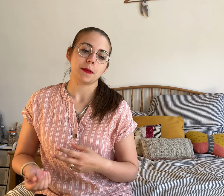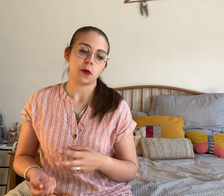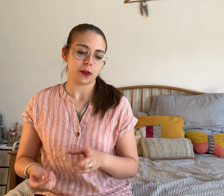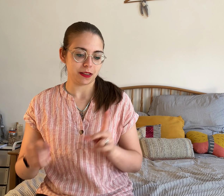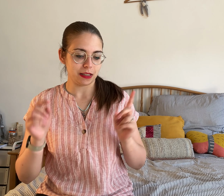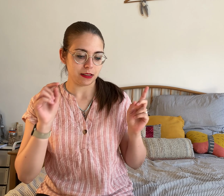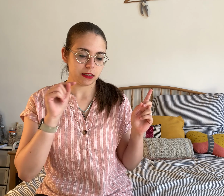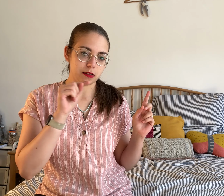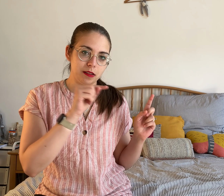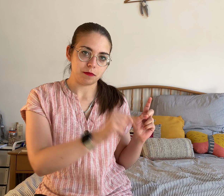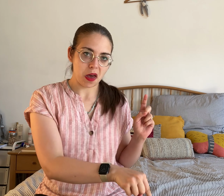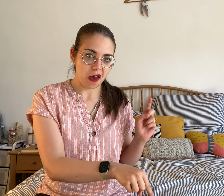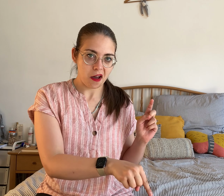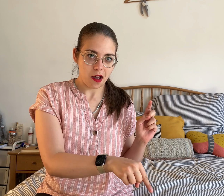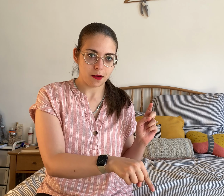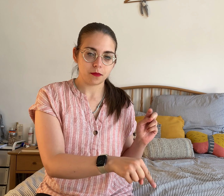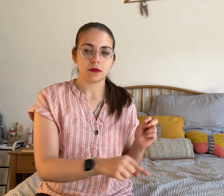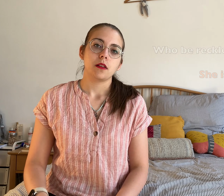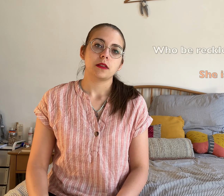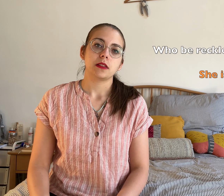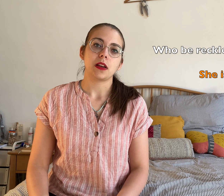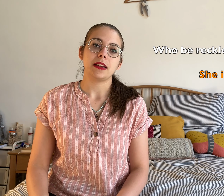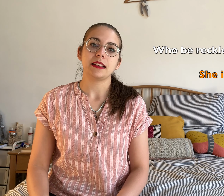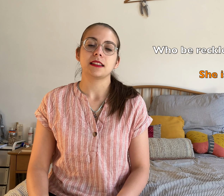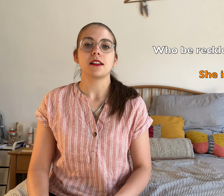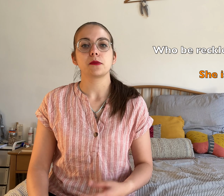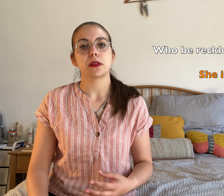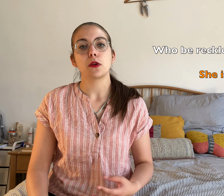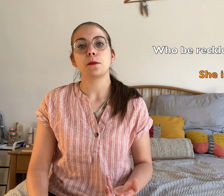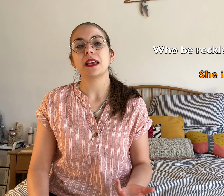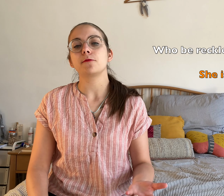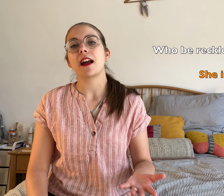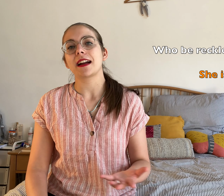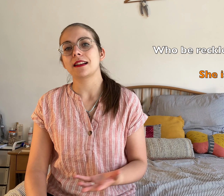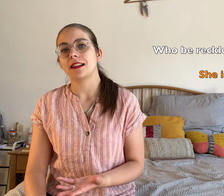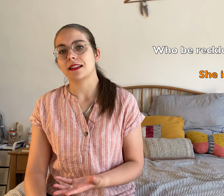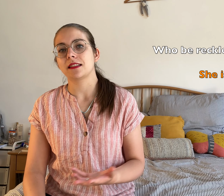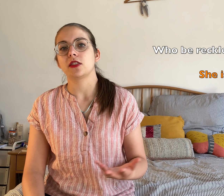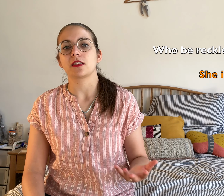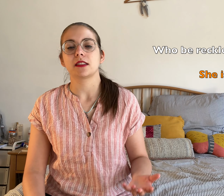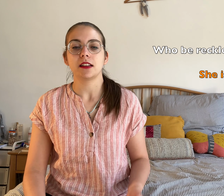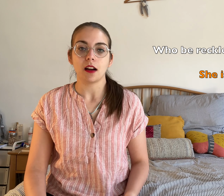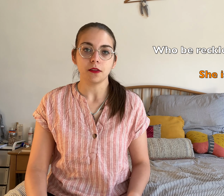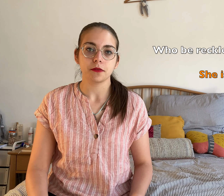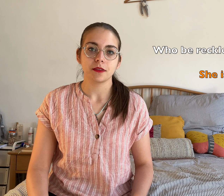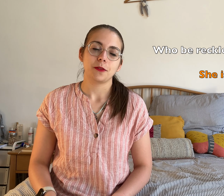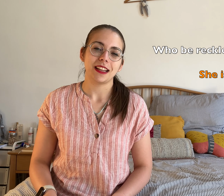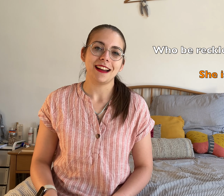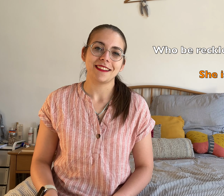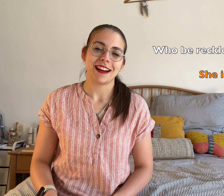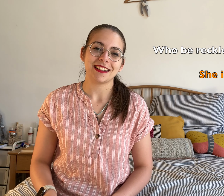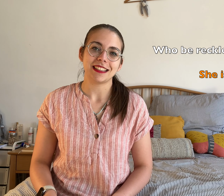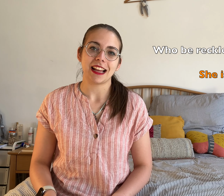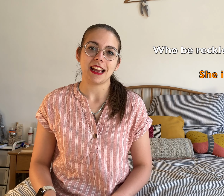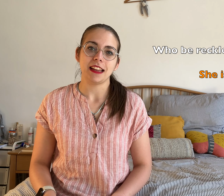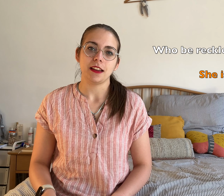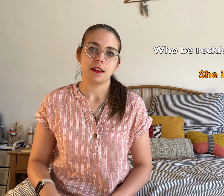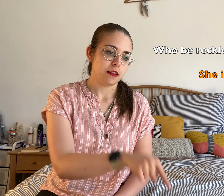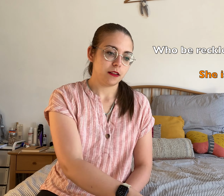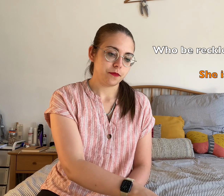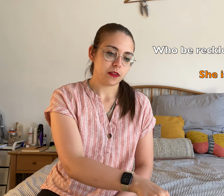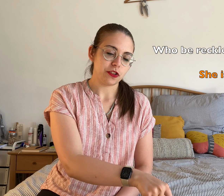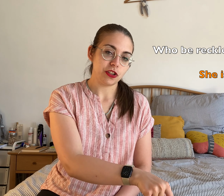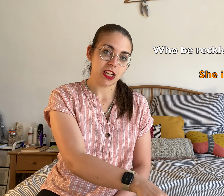pointing to her. So it starts with: "who be reckless just enough". For that I sign "she